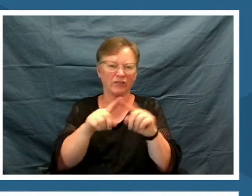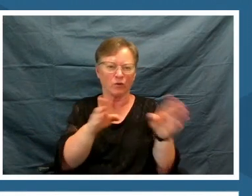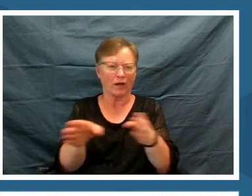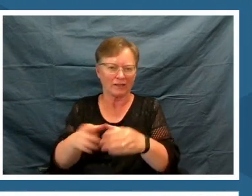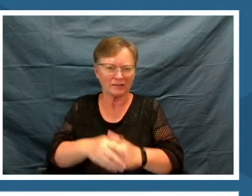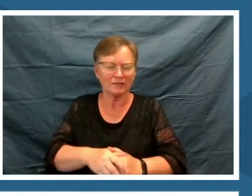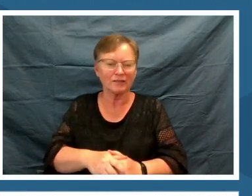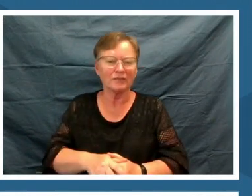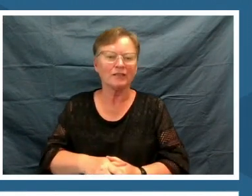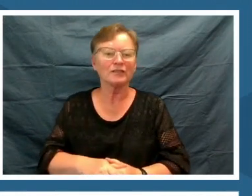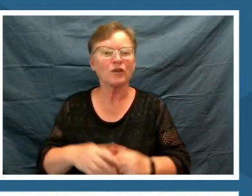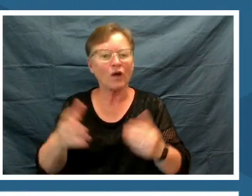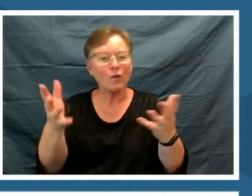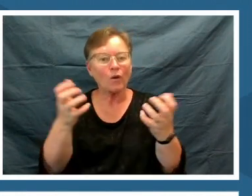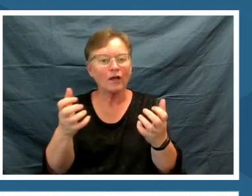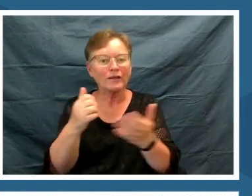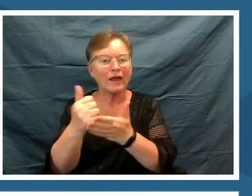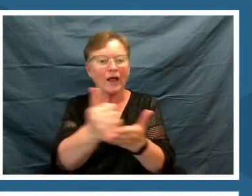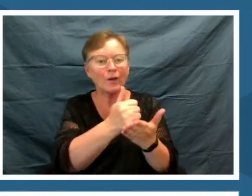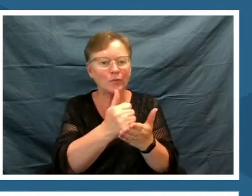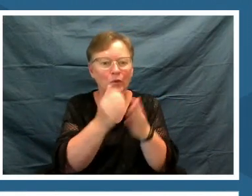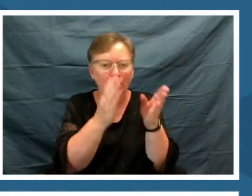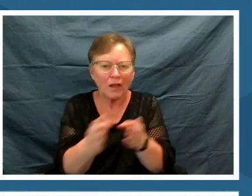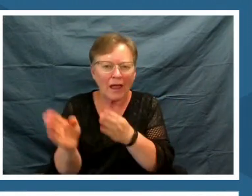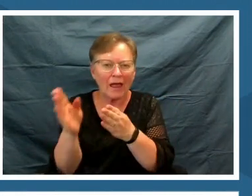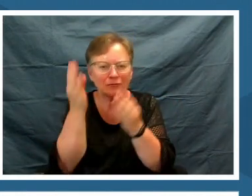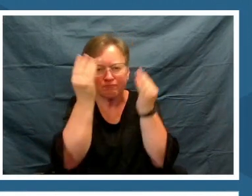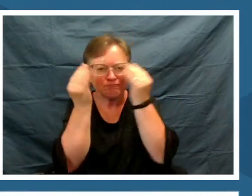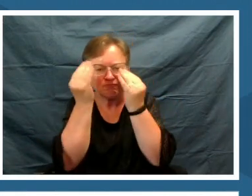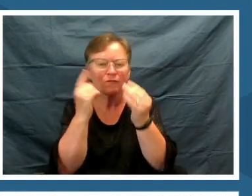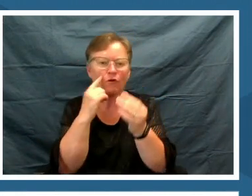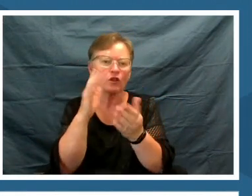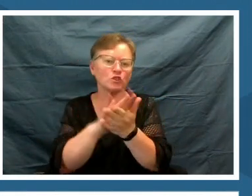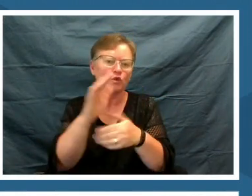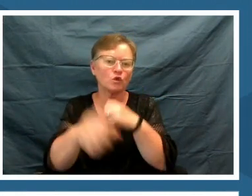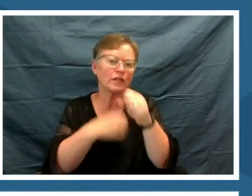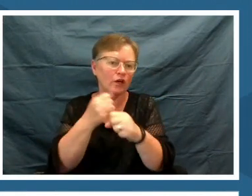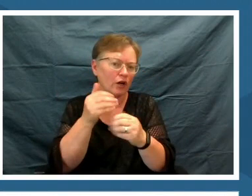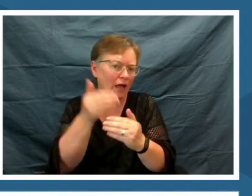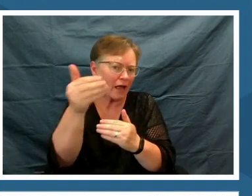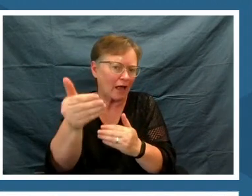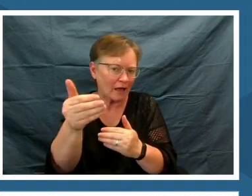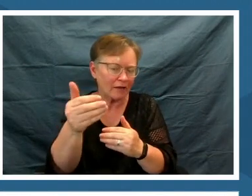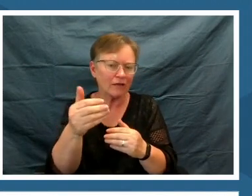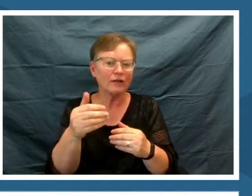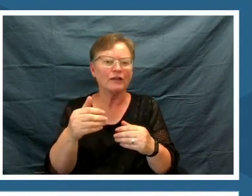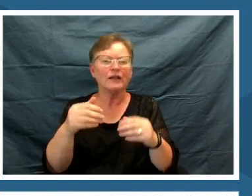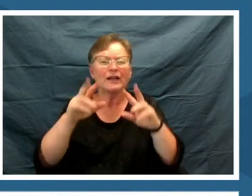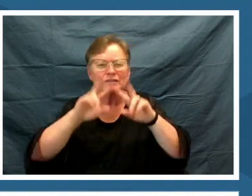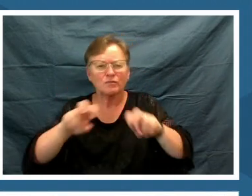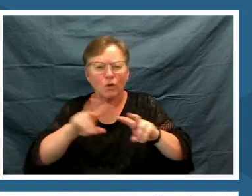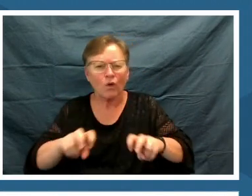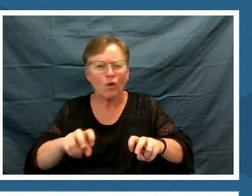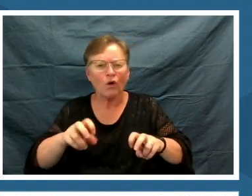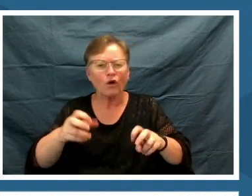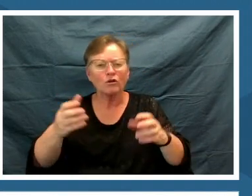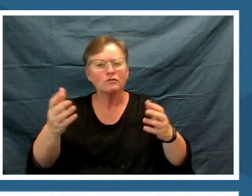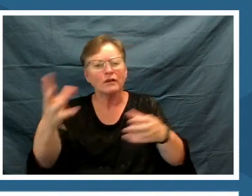year ahead consider exploring and bringing some of these tools and resources